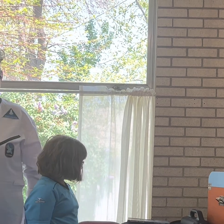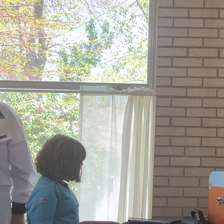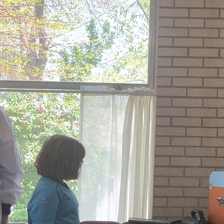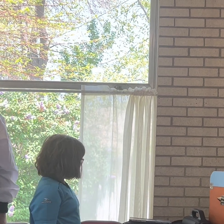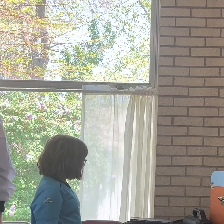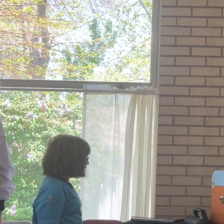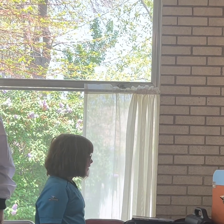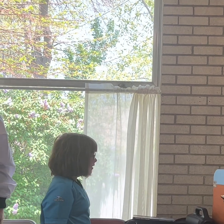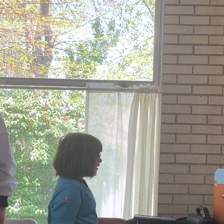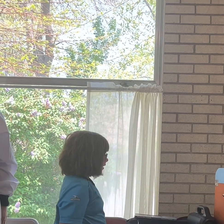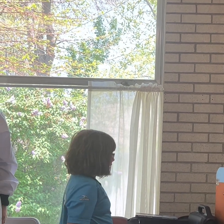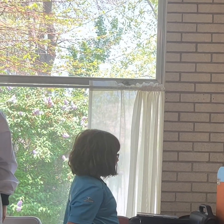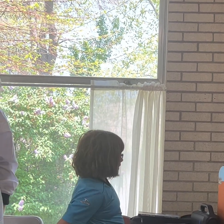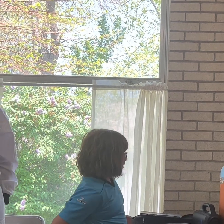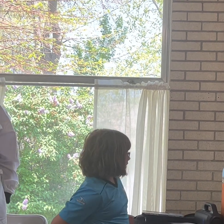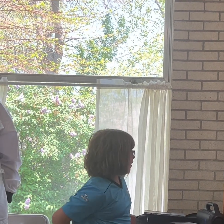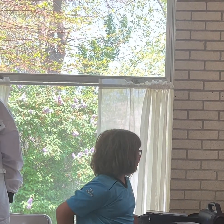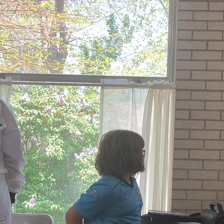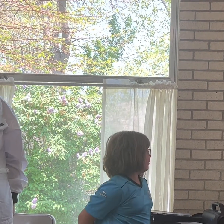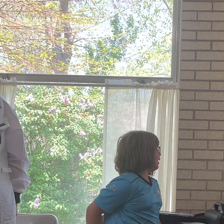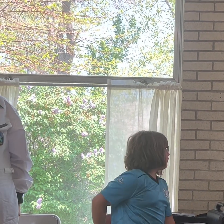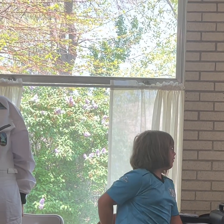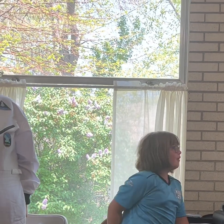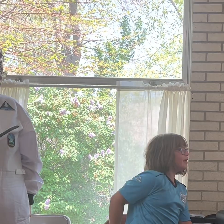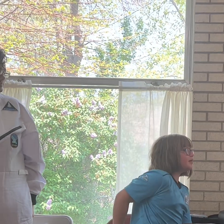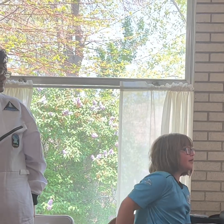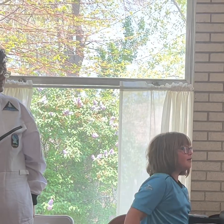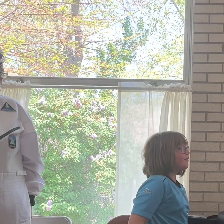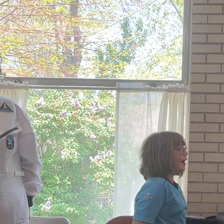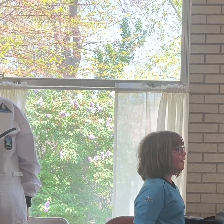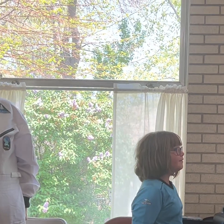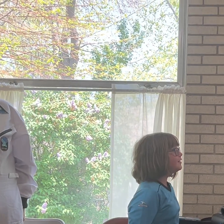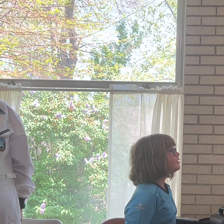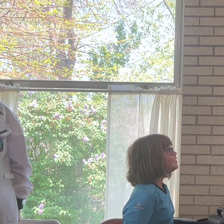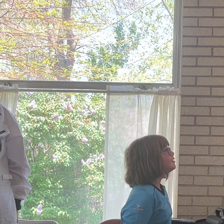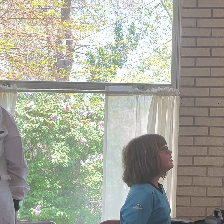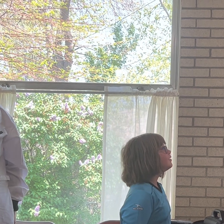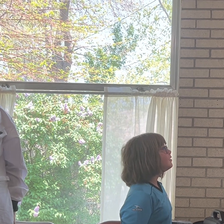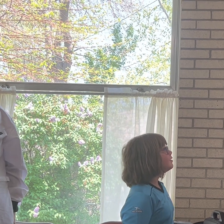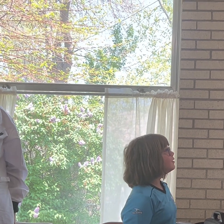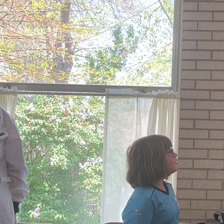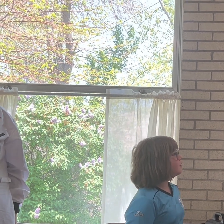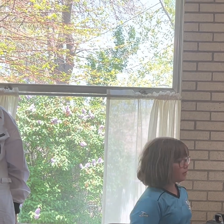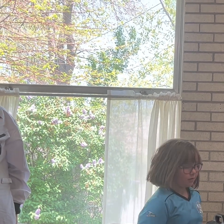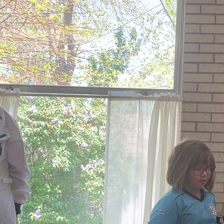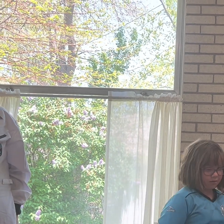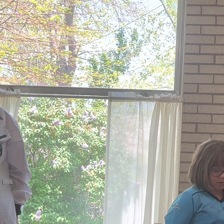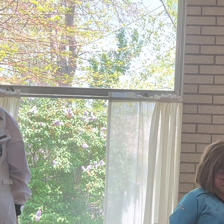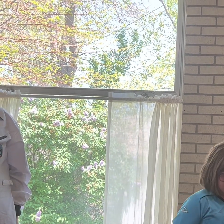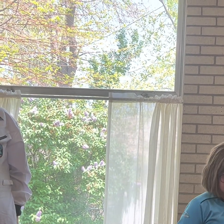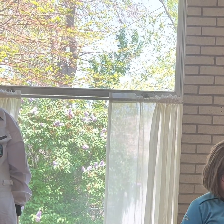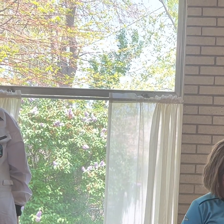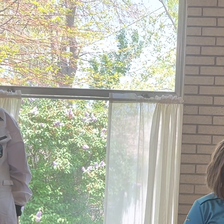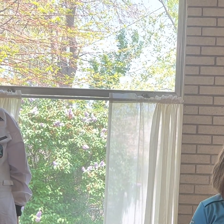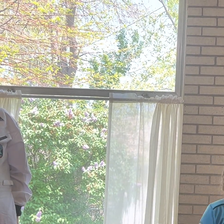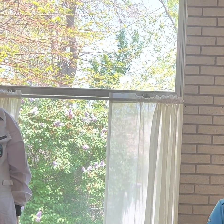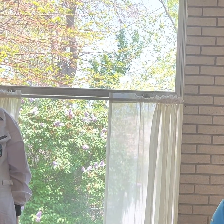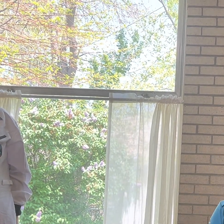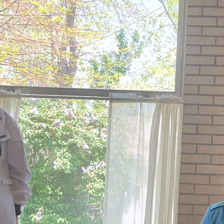Children: Yeah! Miss Cali: Yeah it's kind of fun it's kind of a fun proposition. Audience: Have we already done the craft? Miss Cali: We're not doing a craft, but we're doing a special science experiment